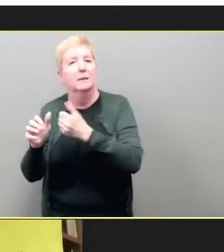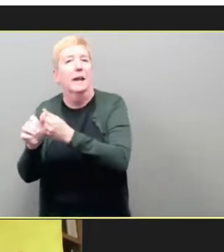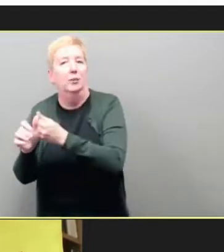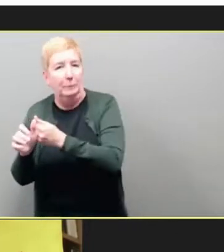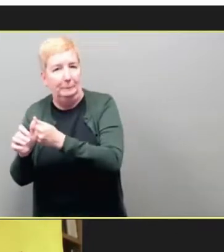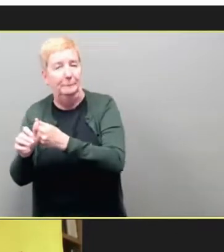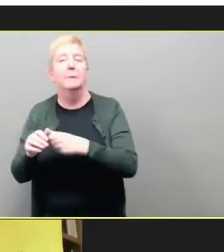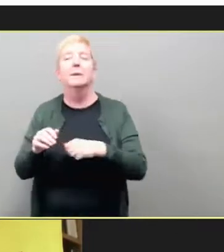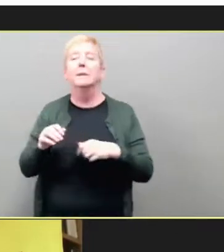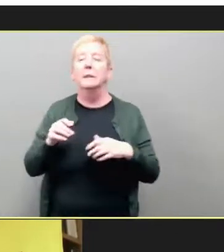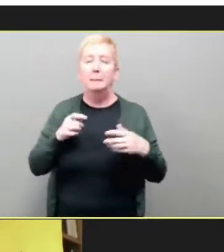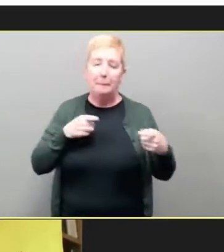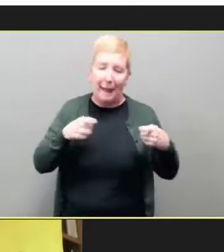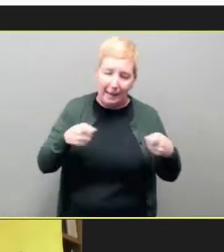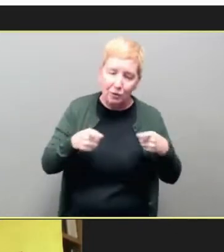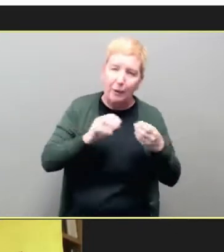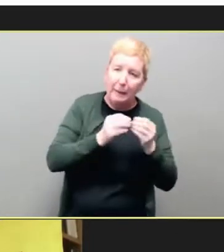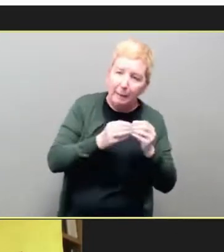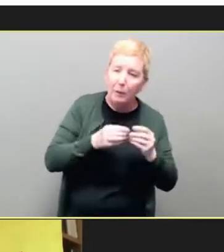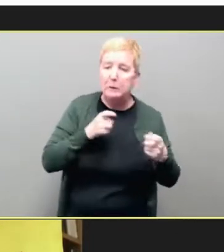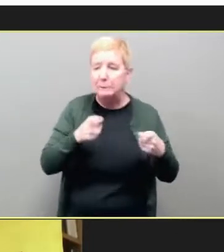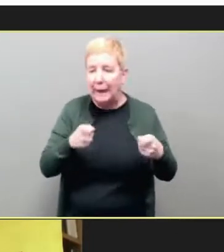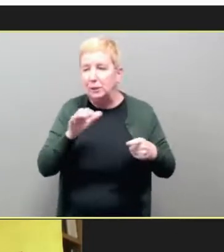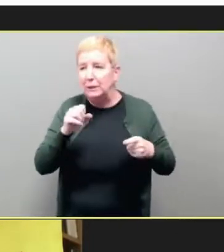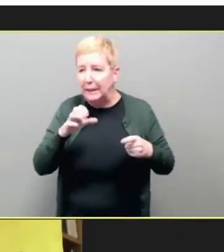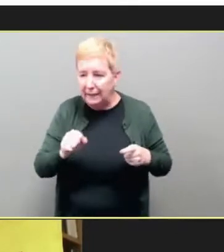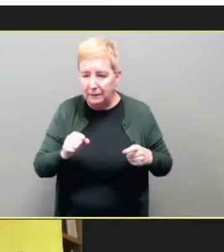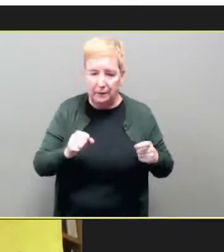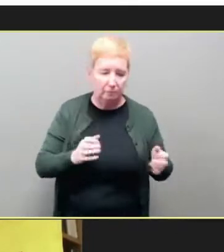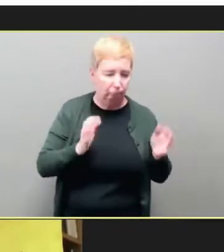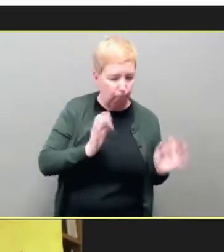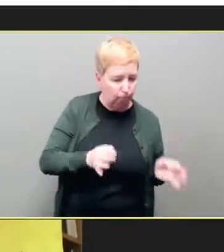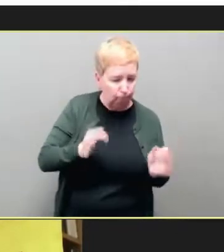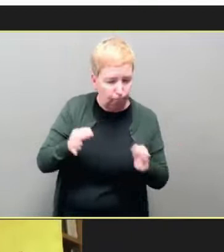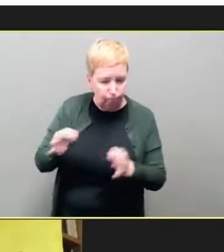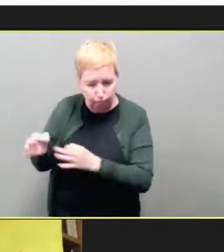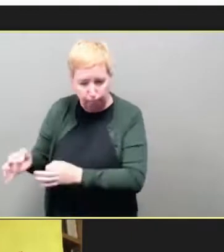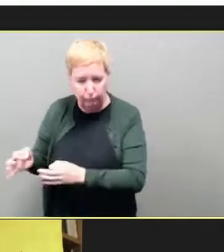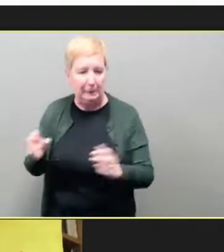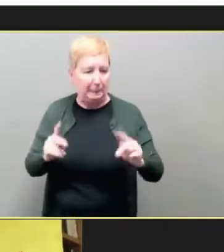cases and making determinations of the cause of death when that's handed over